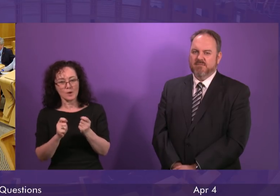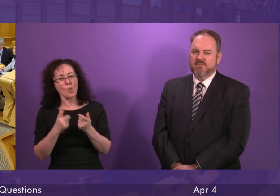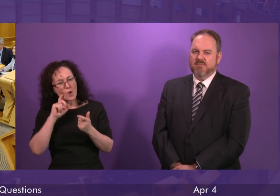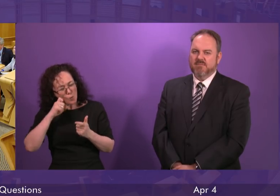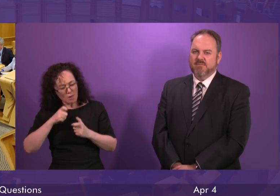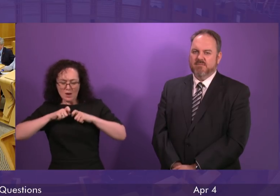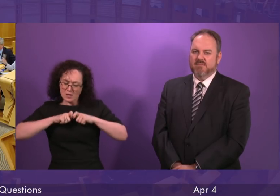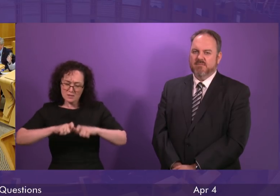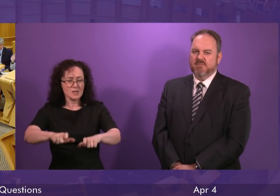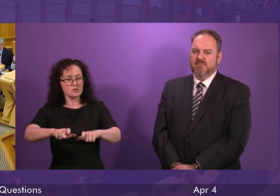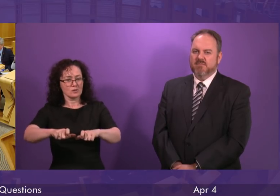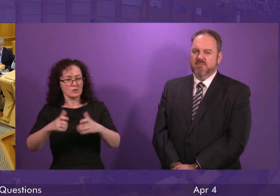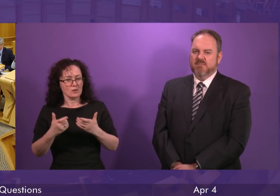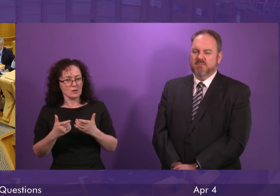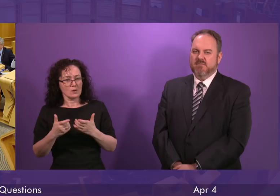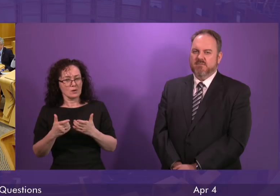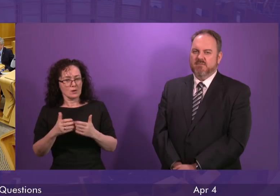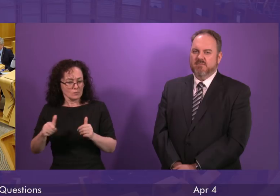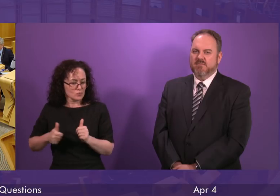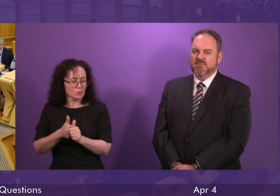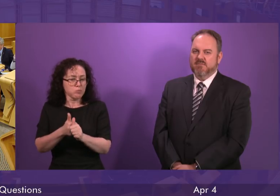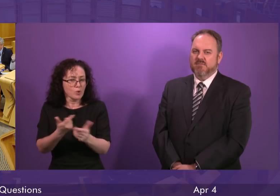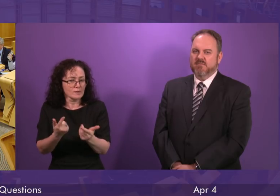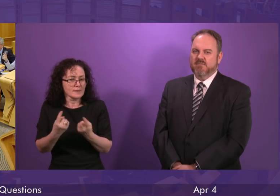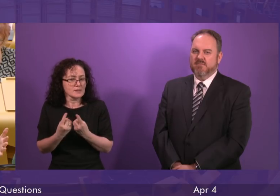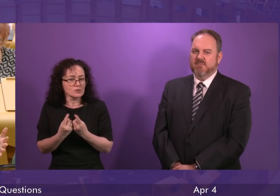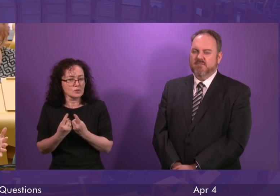We hope that we will not be in that situation. The Presiding Officer has indicated that if